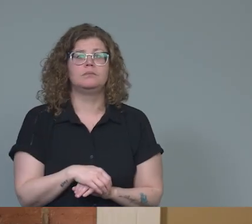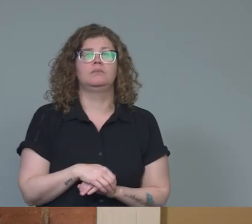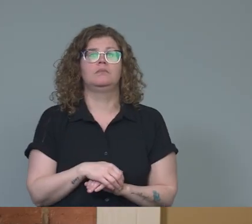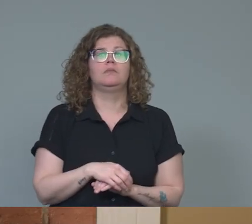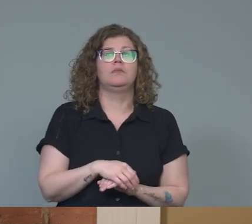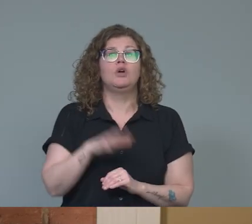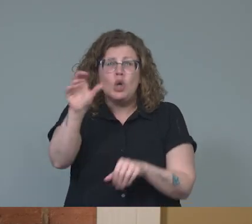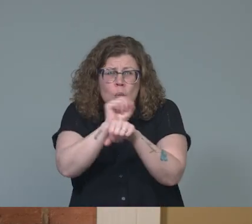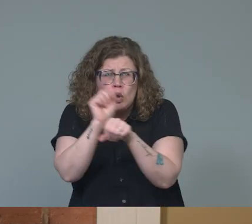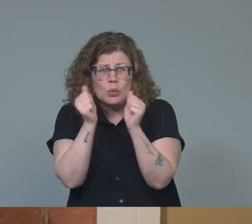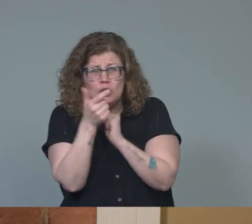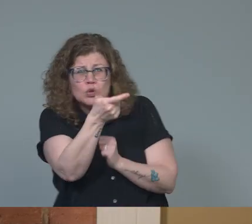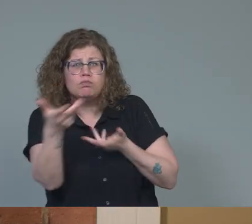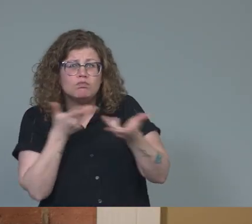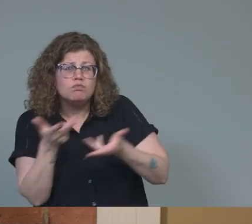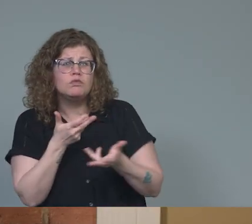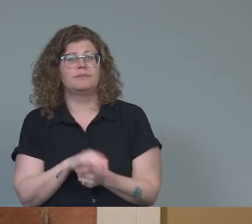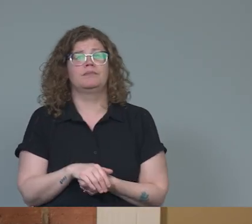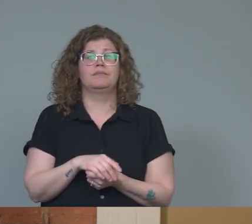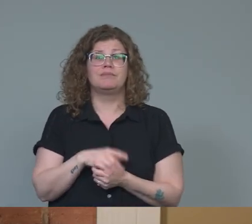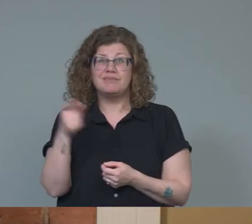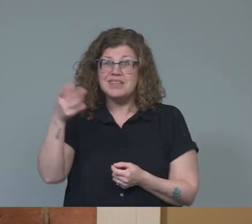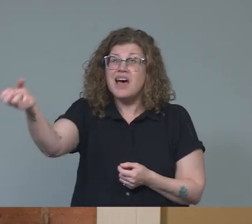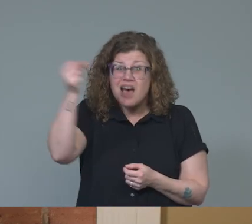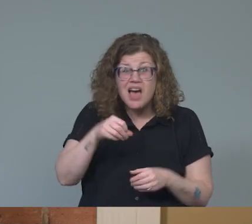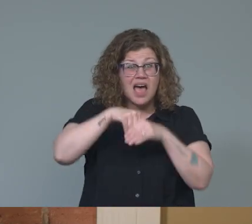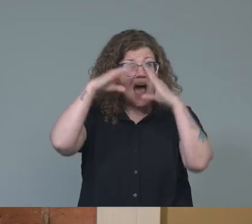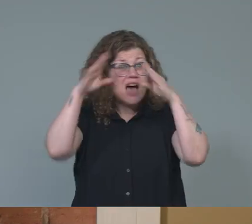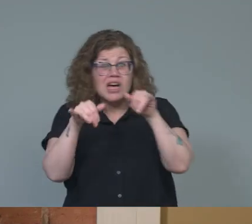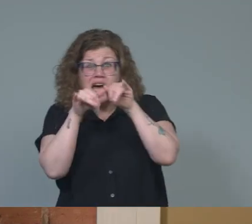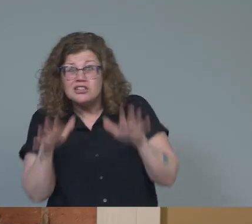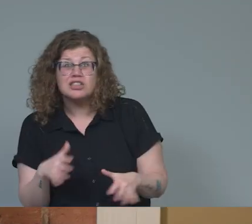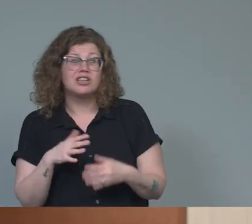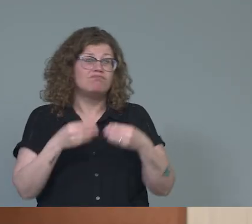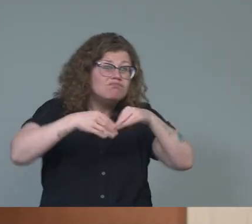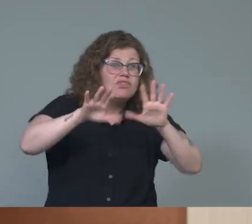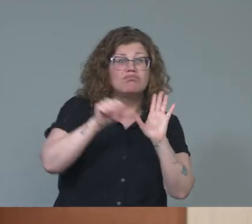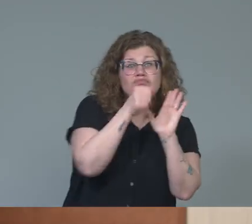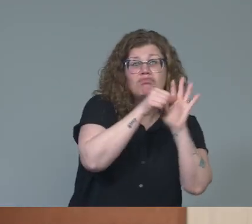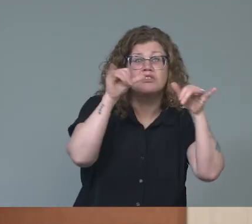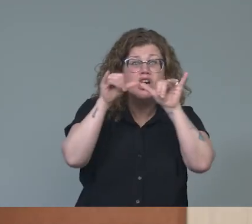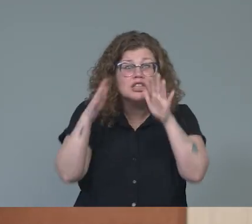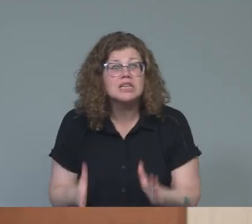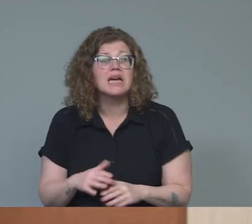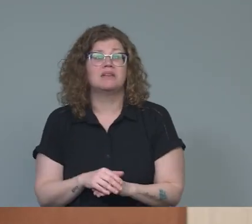A lot of fabricators have engineers or landscape architects on staff who can support your process, so finding a large fabrication firm